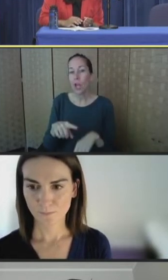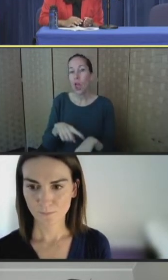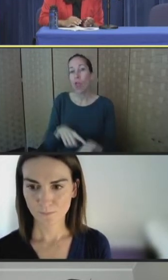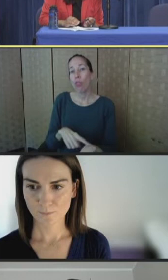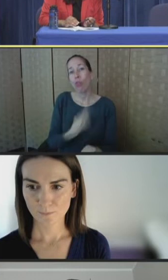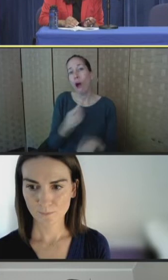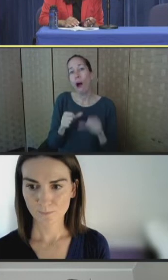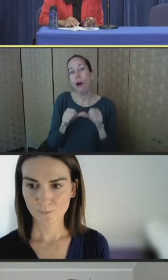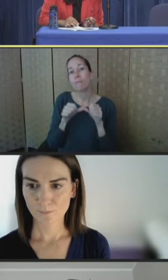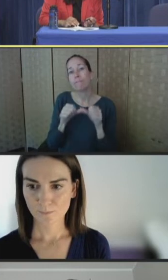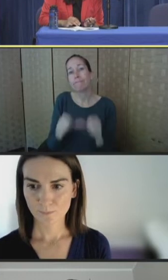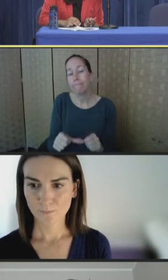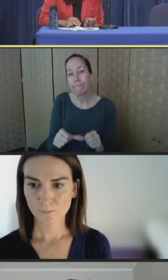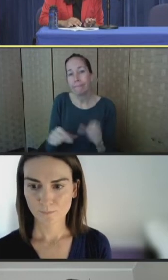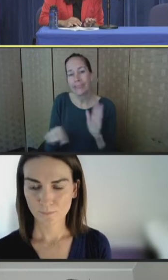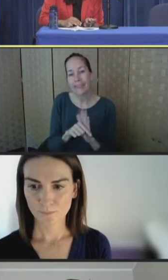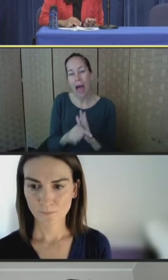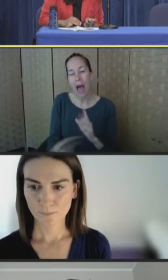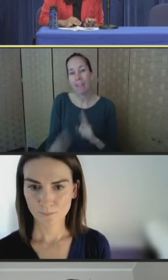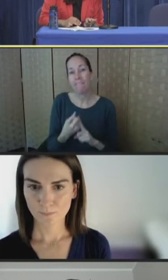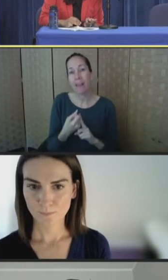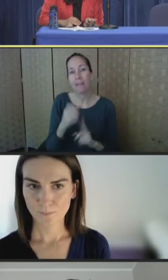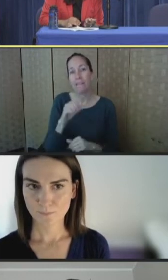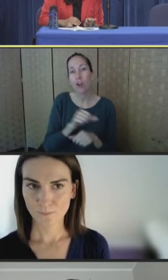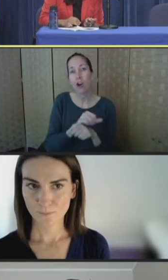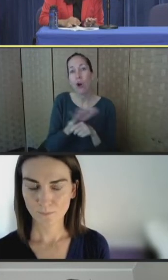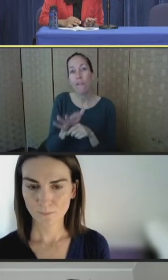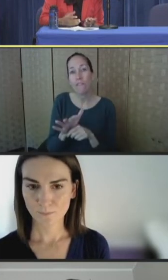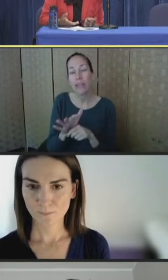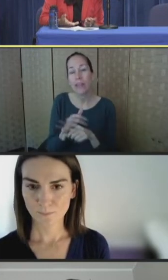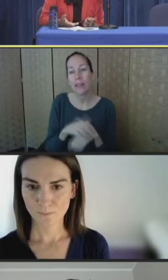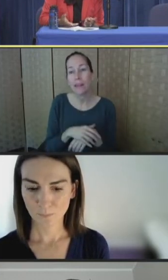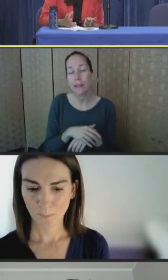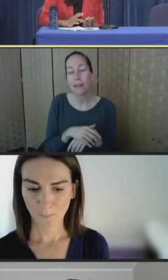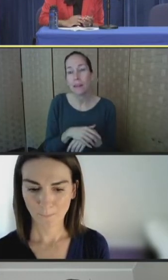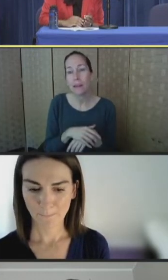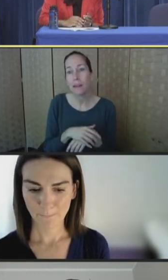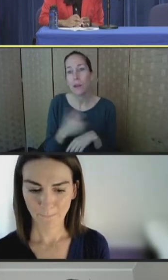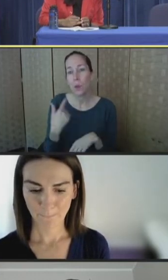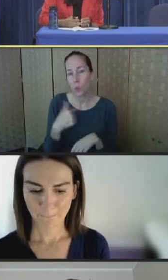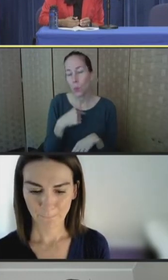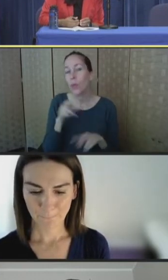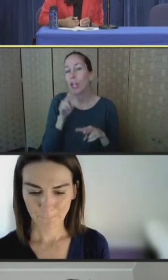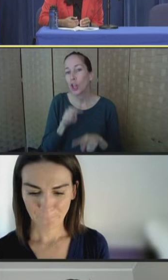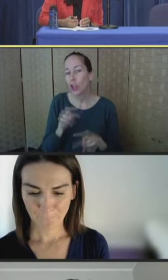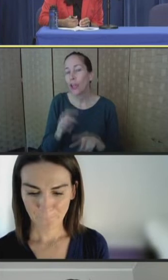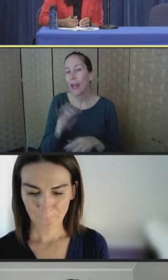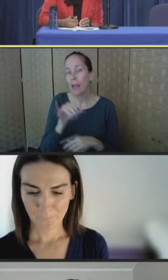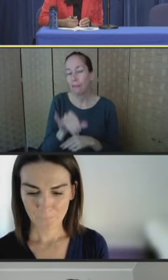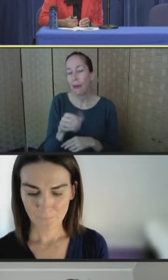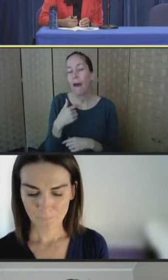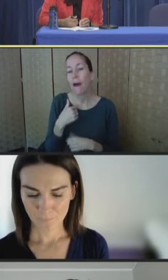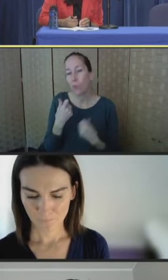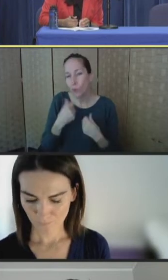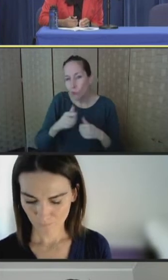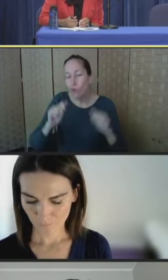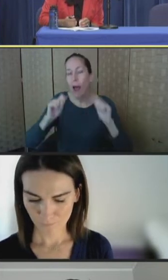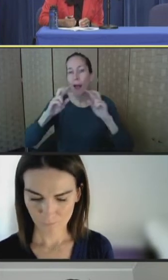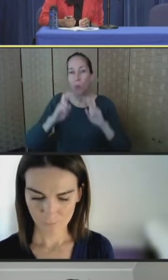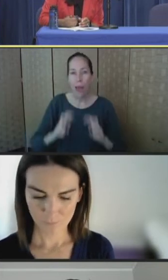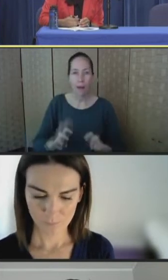and hope to have -- that's something that we're trying to analyze and see if we can glean that